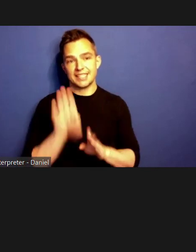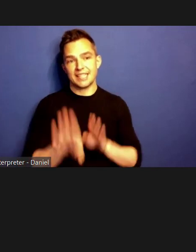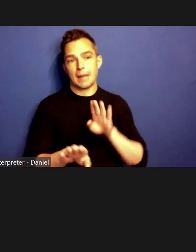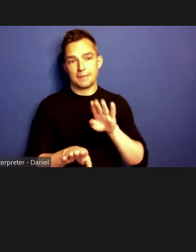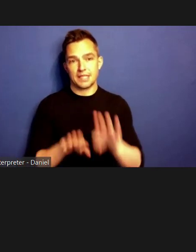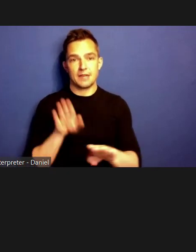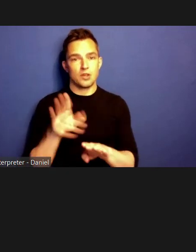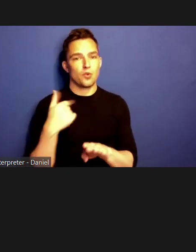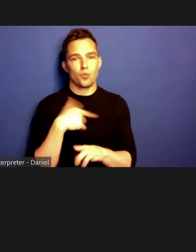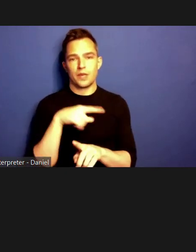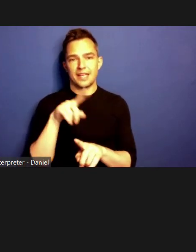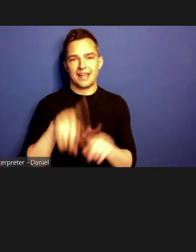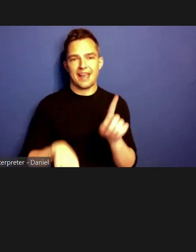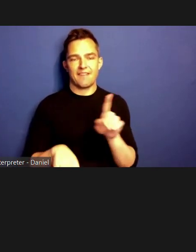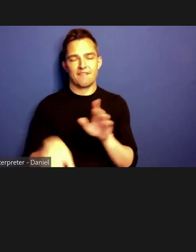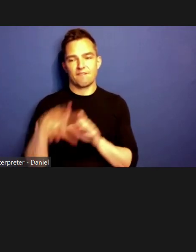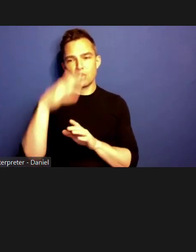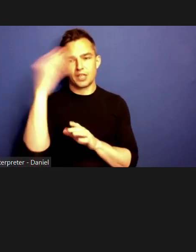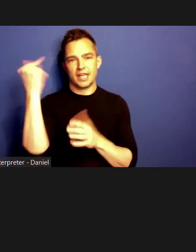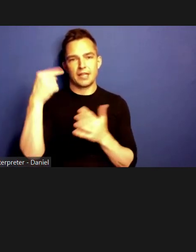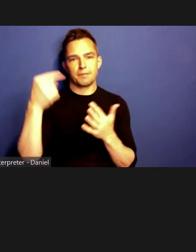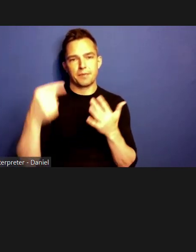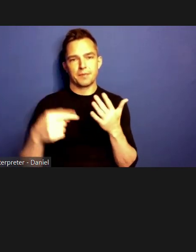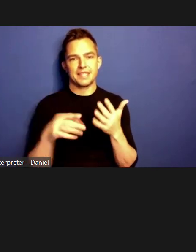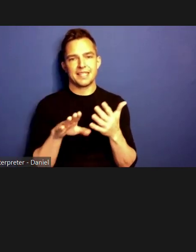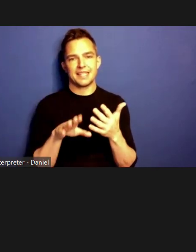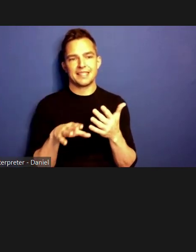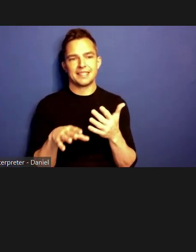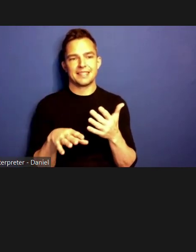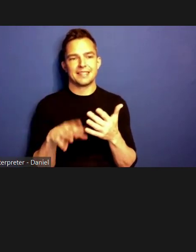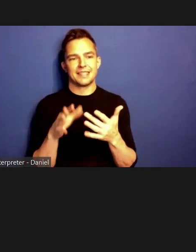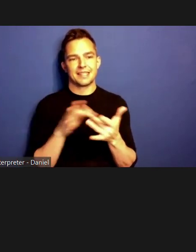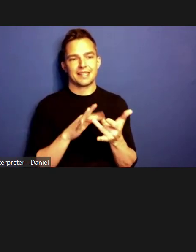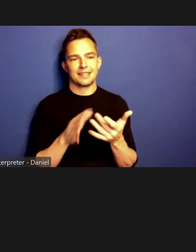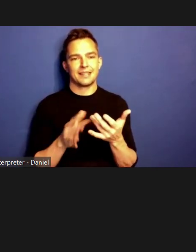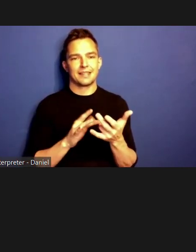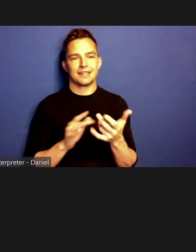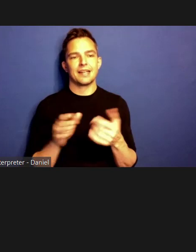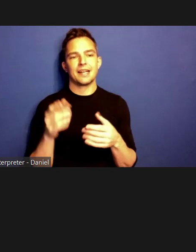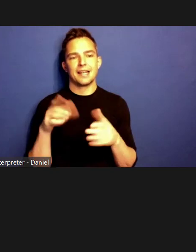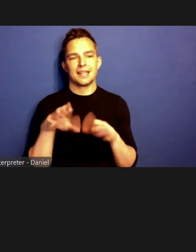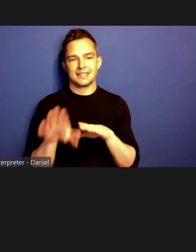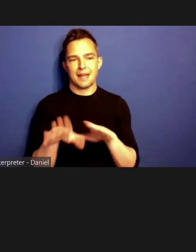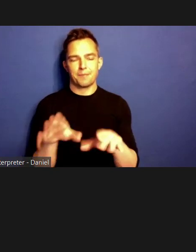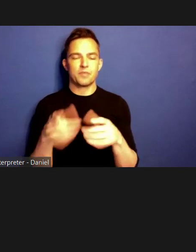Frankly, we can sometimes forget to do if we have been doing this